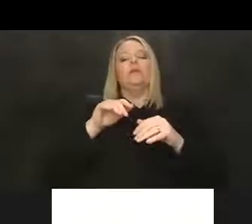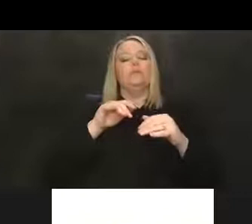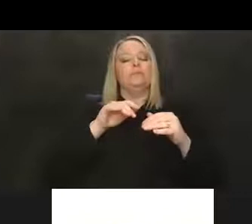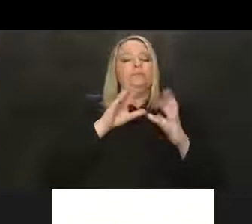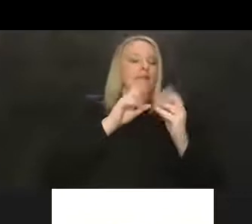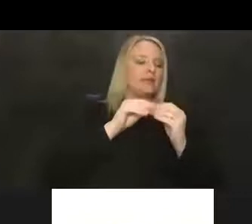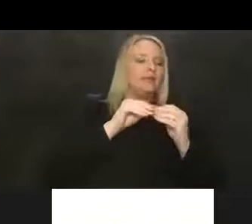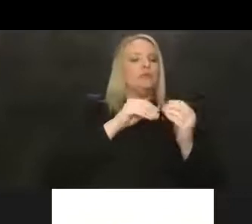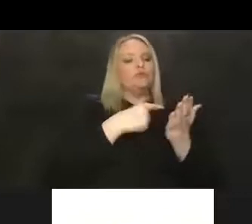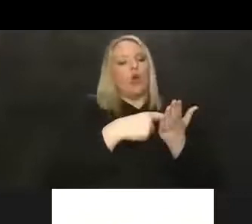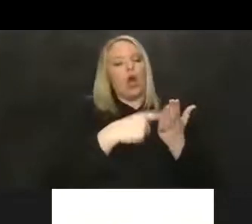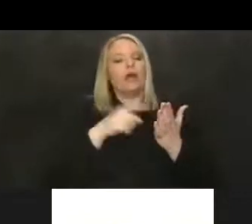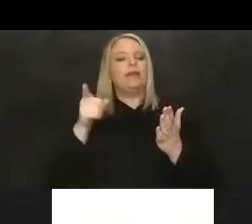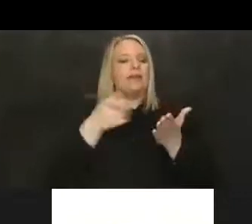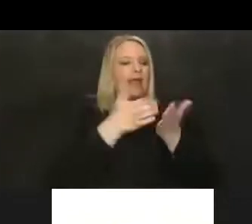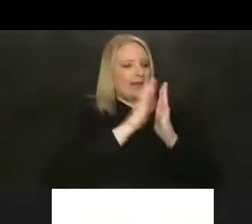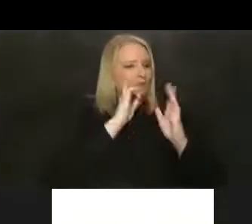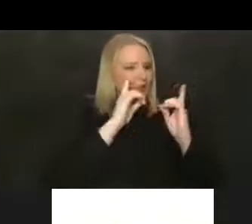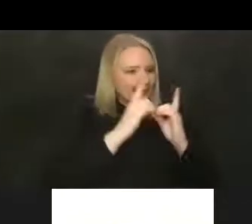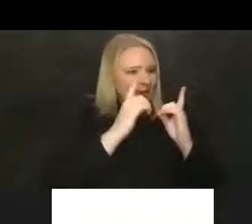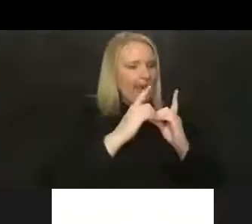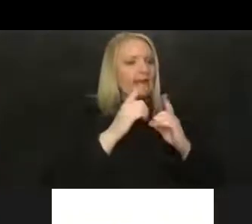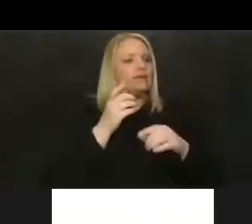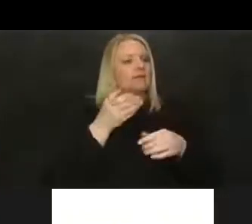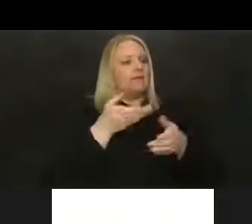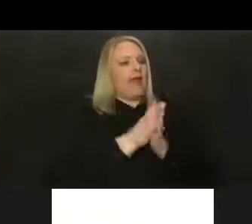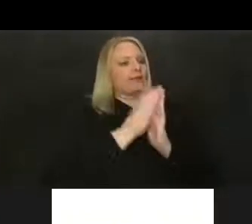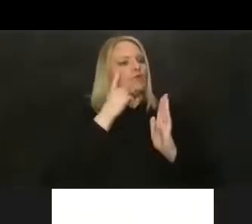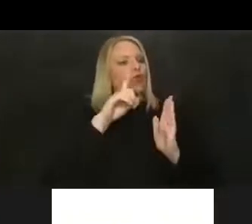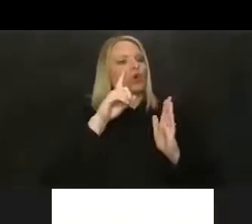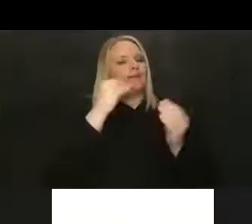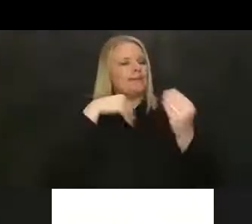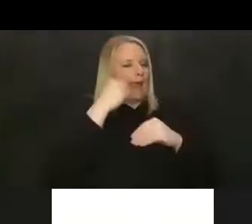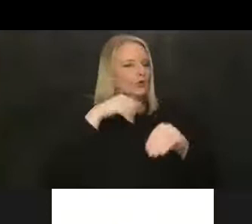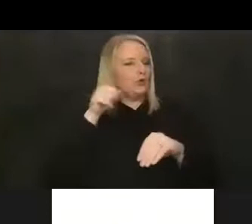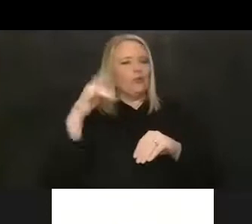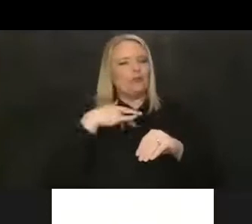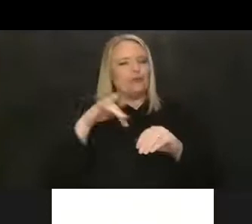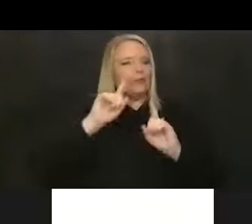and [he] asked her out and he asked her to the, whatever diner that they that they normally go to,